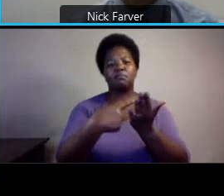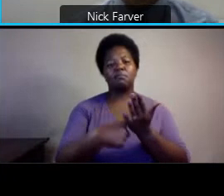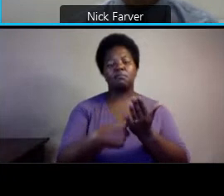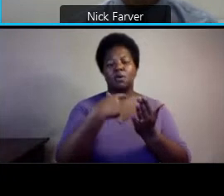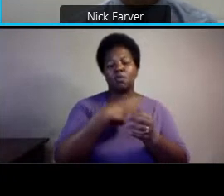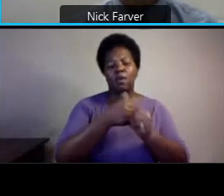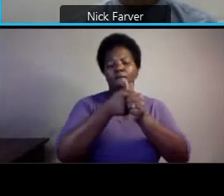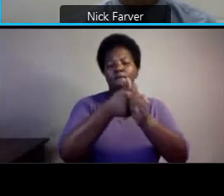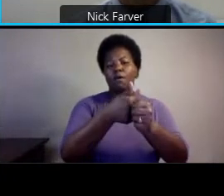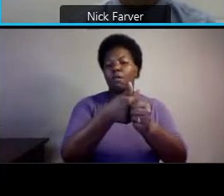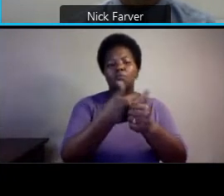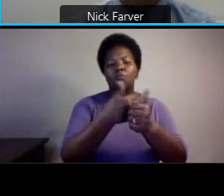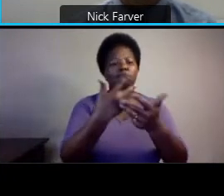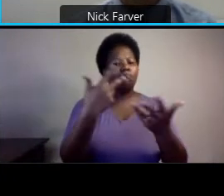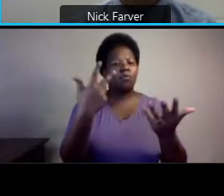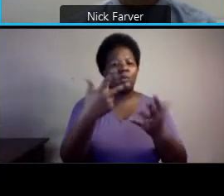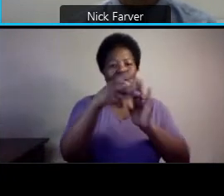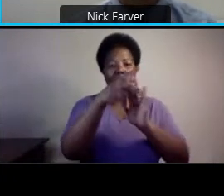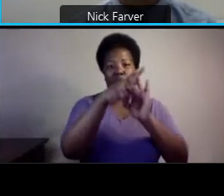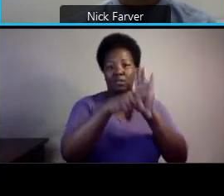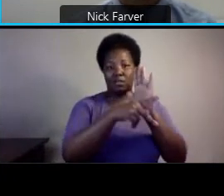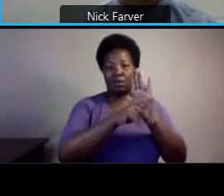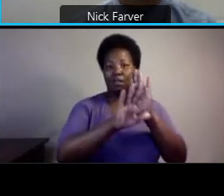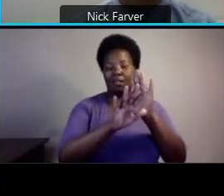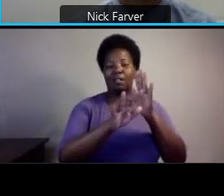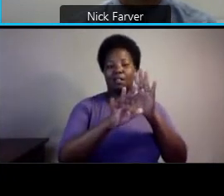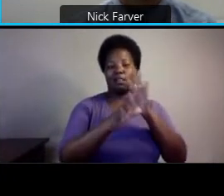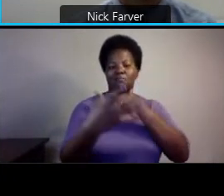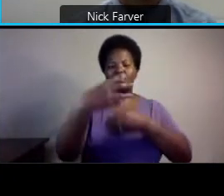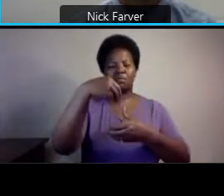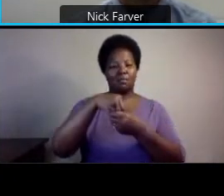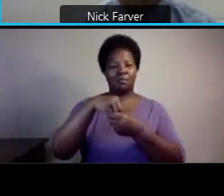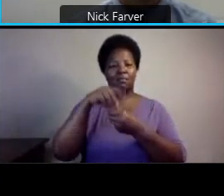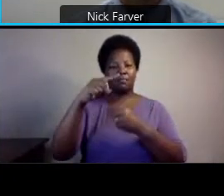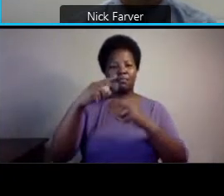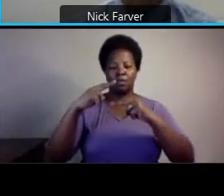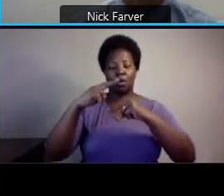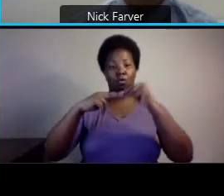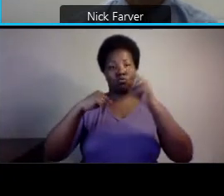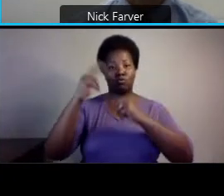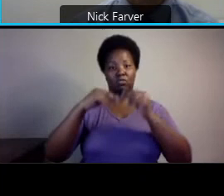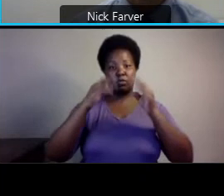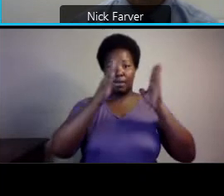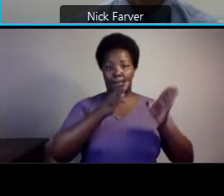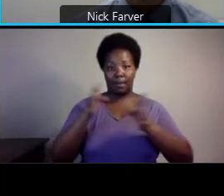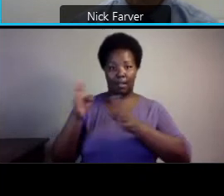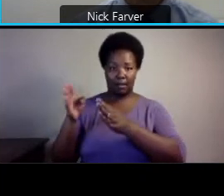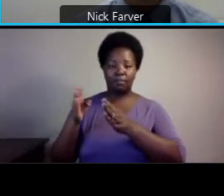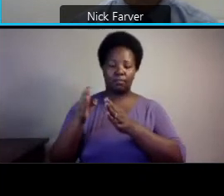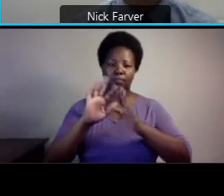that are incorporated into a construction plan all the traffic control measures will be in accordance